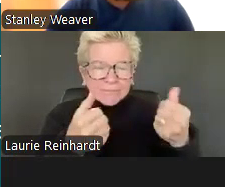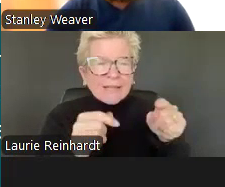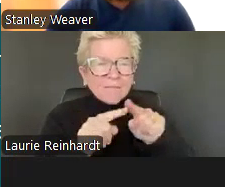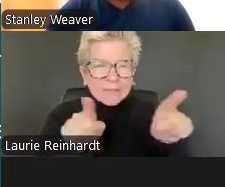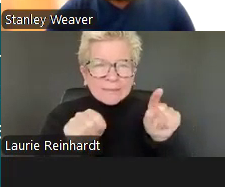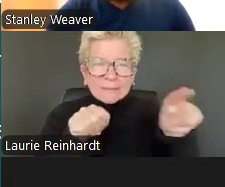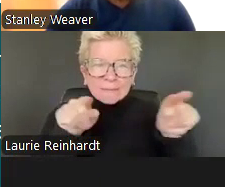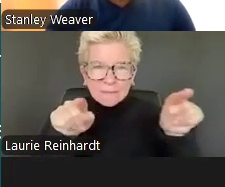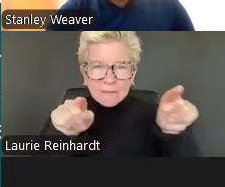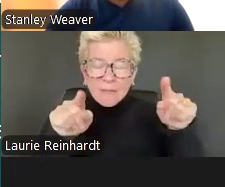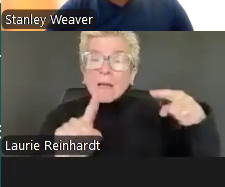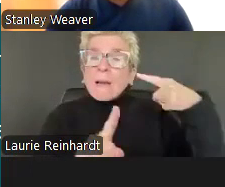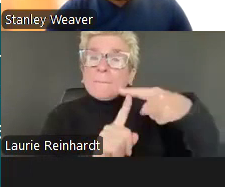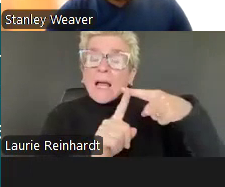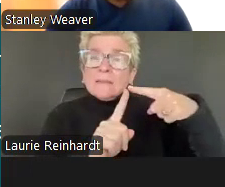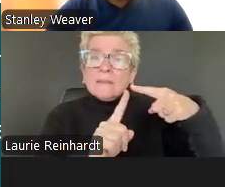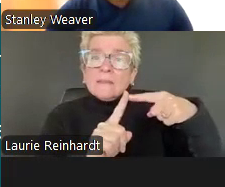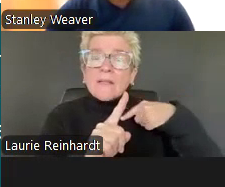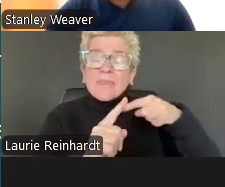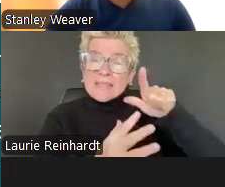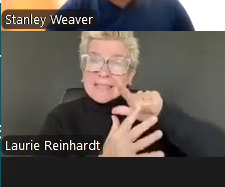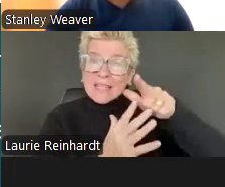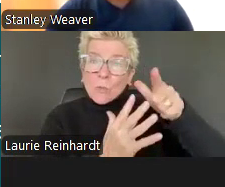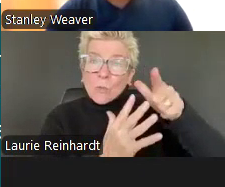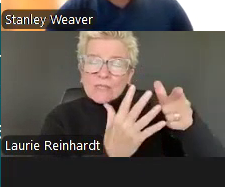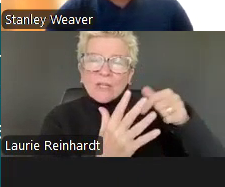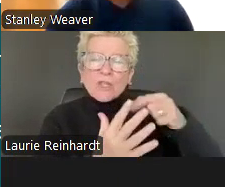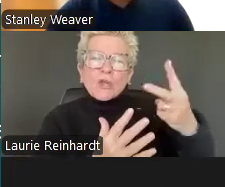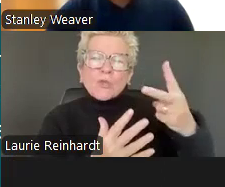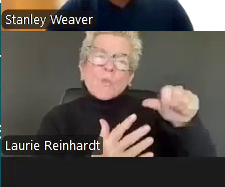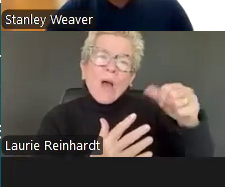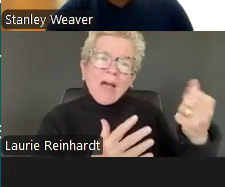conjunction with the sequence there's also two other opportunities that would